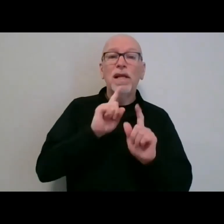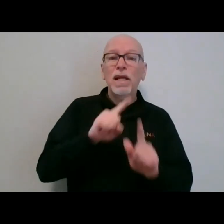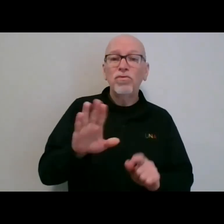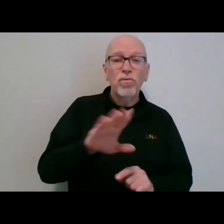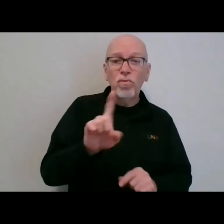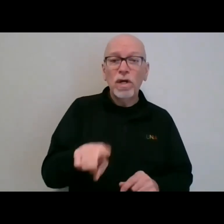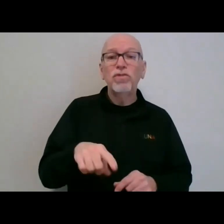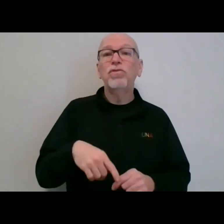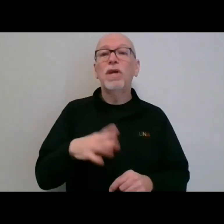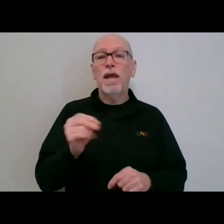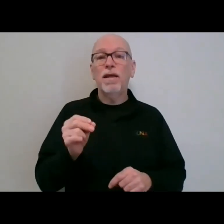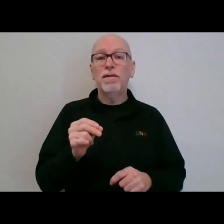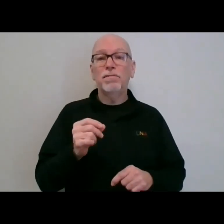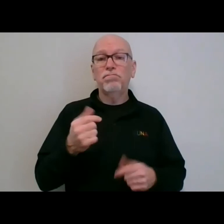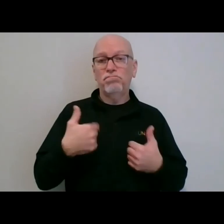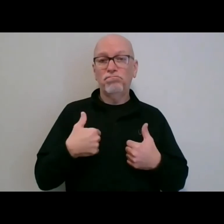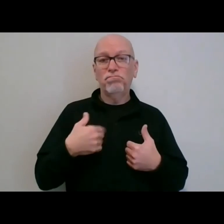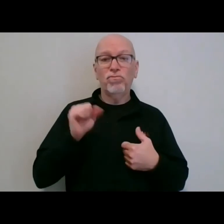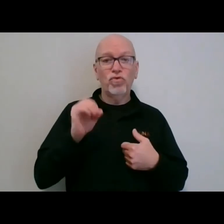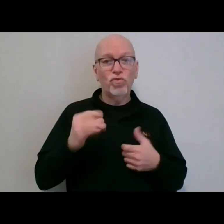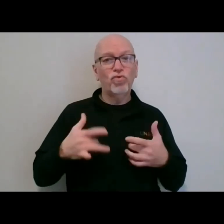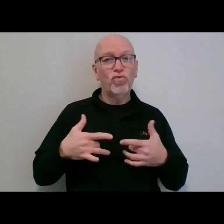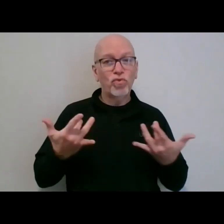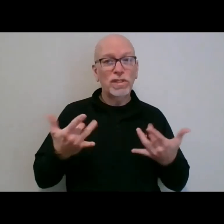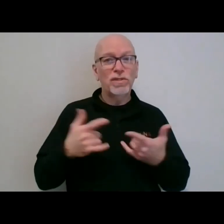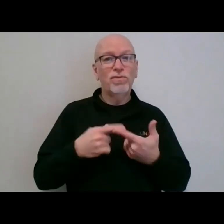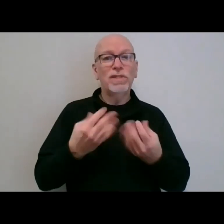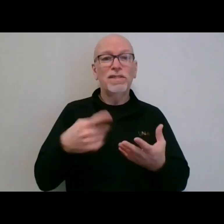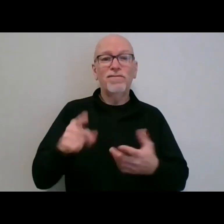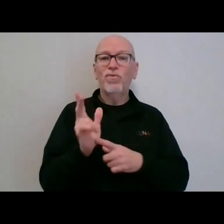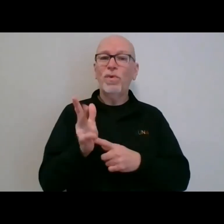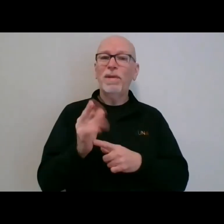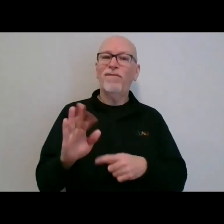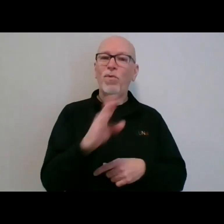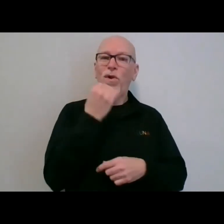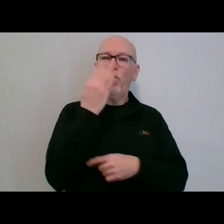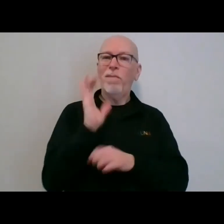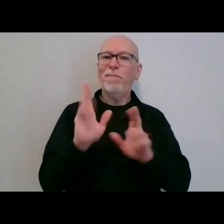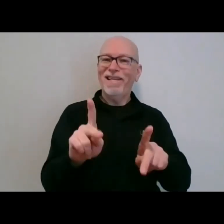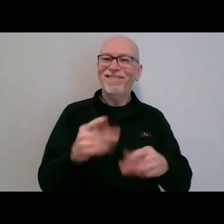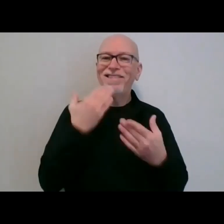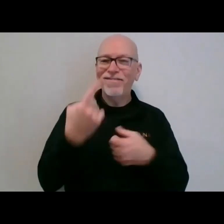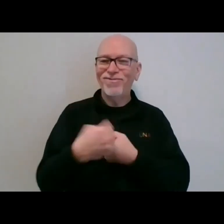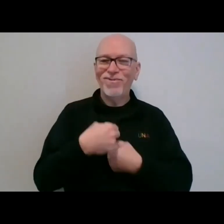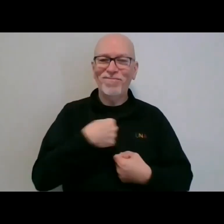And I am so thrilled to be able to give you back three minutes of your lunch today. Thank you for joining me.